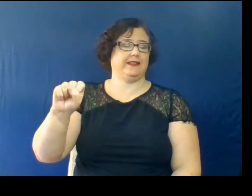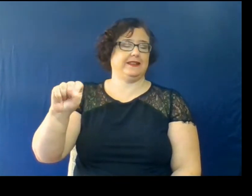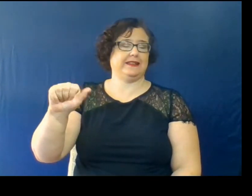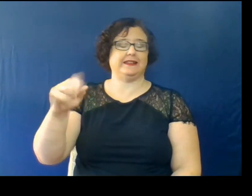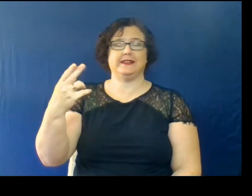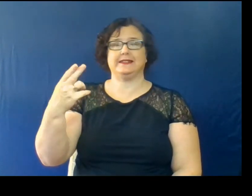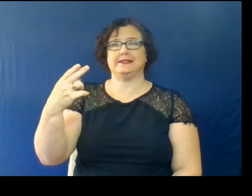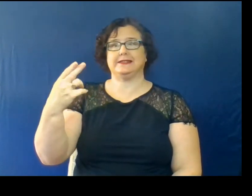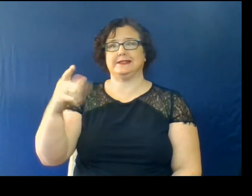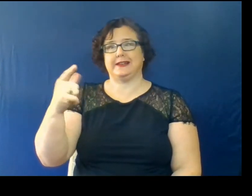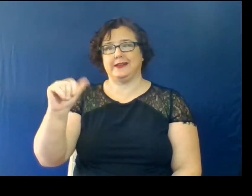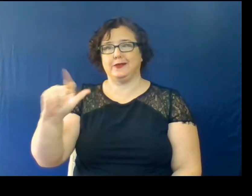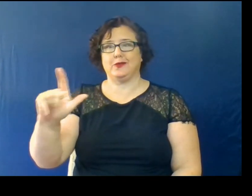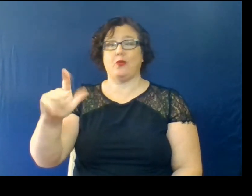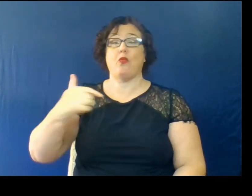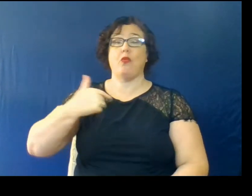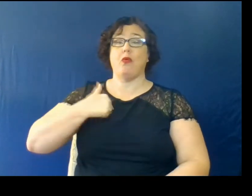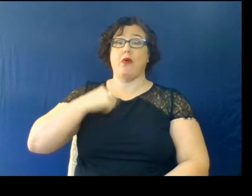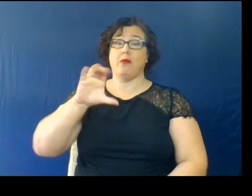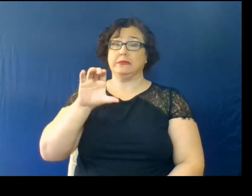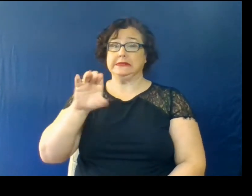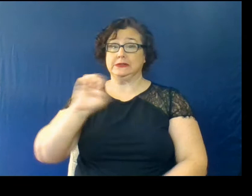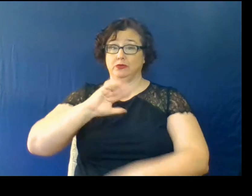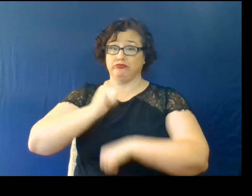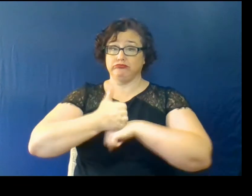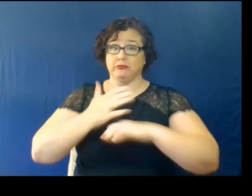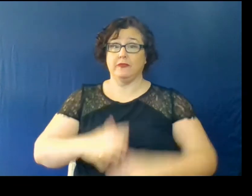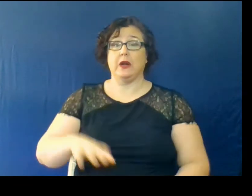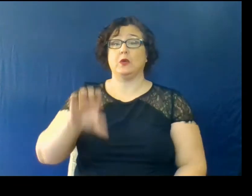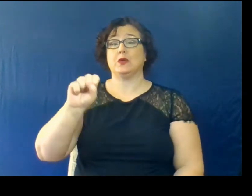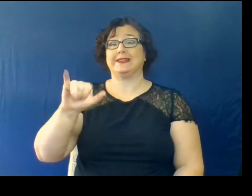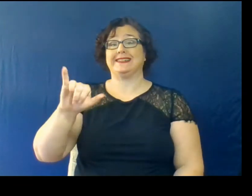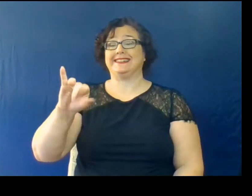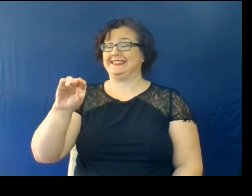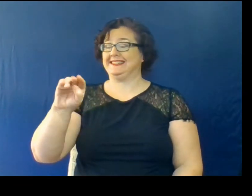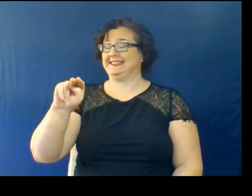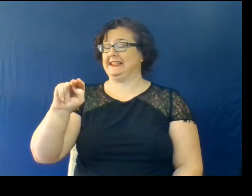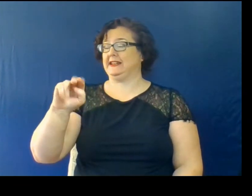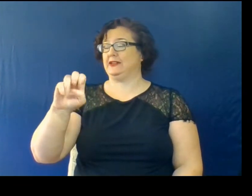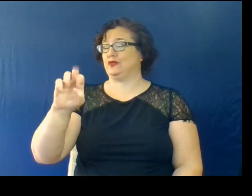Synergies Work is a non-profit organization committed to economic empowerment of people